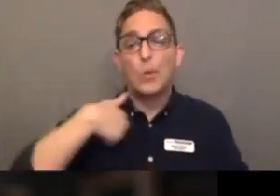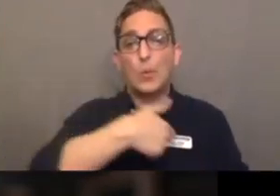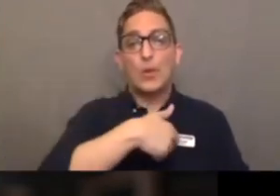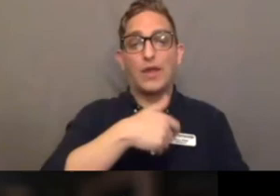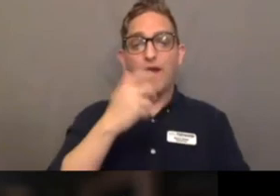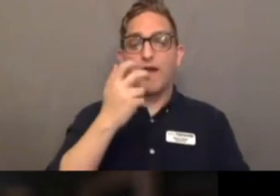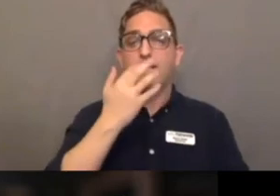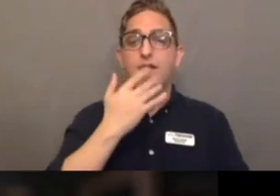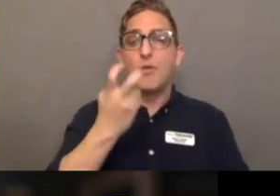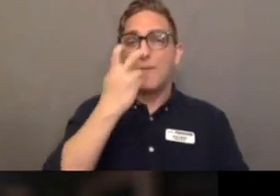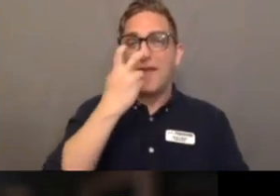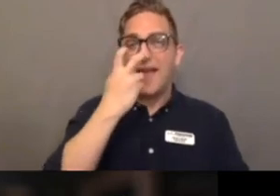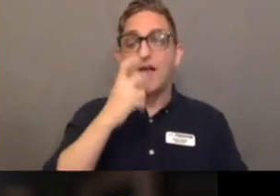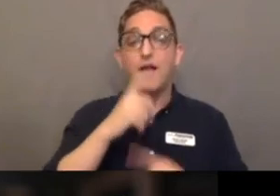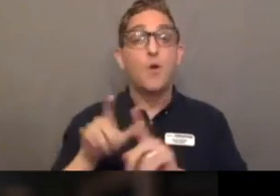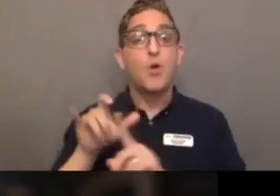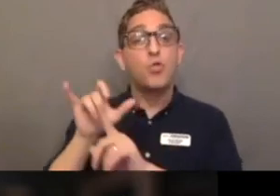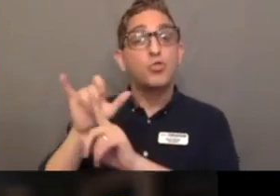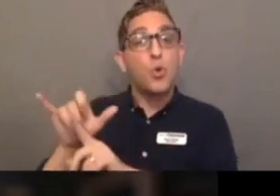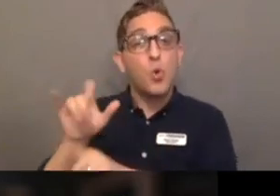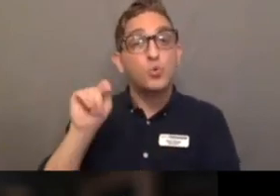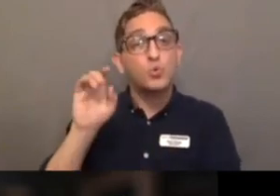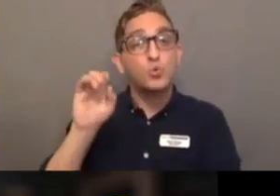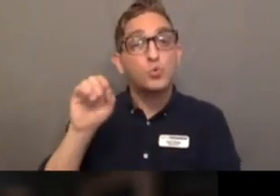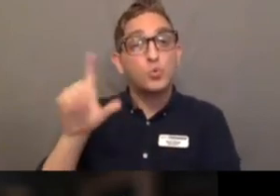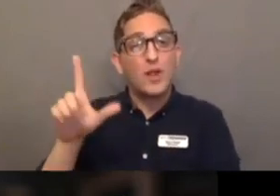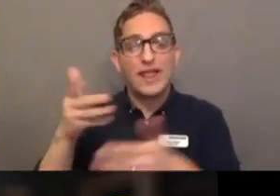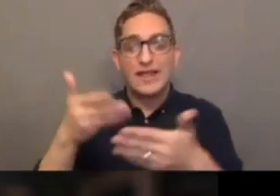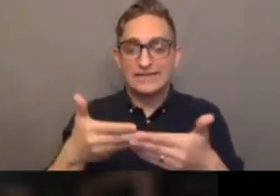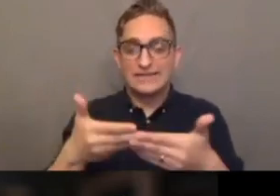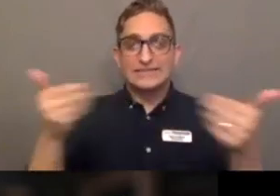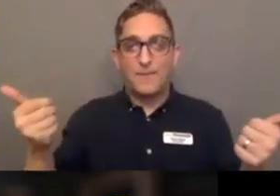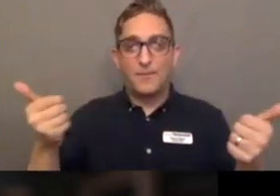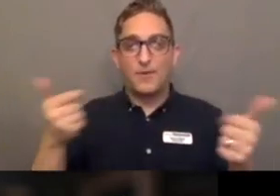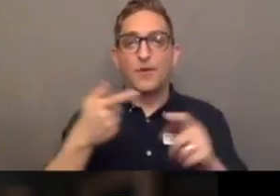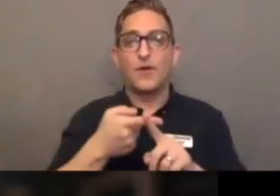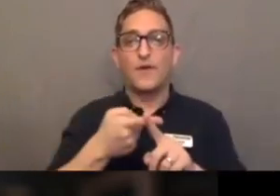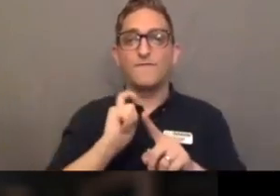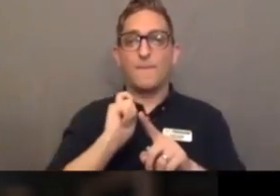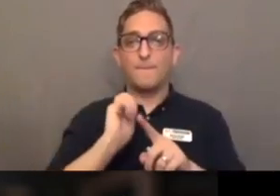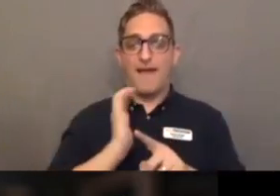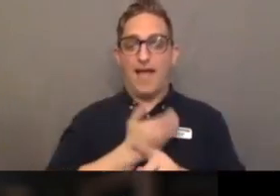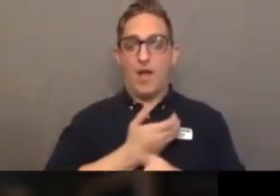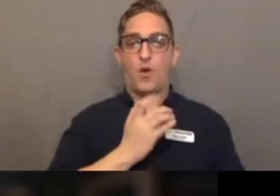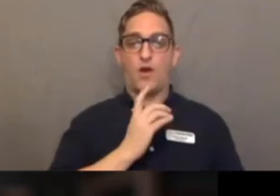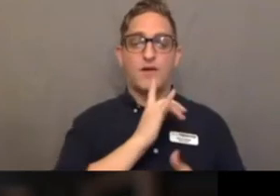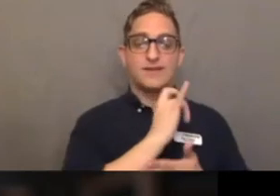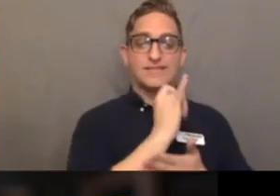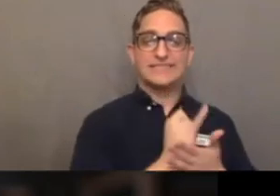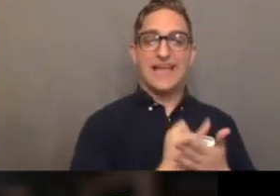been built separately from the tools we use to create the designs. And what we really